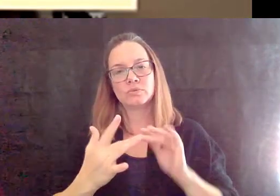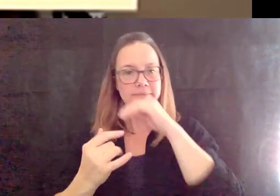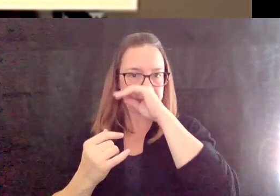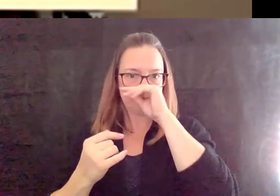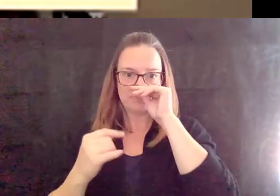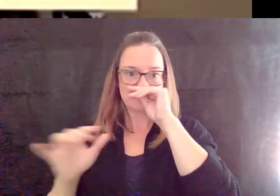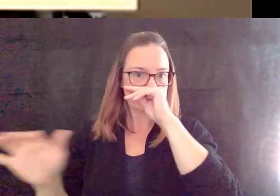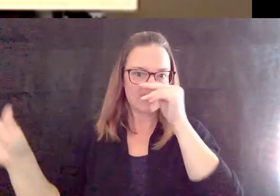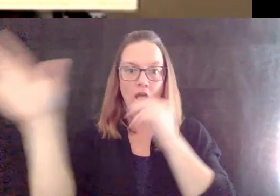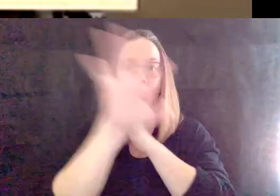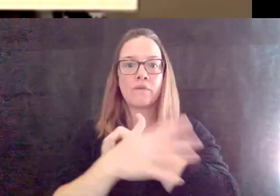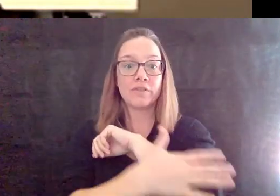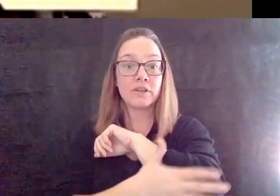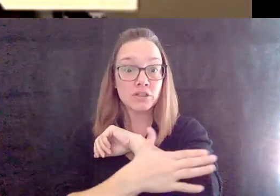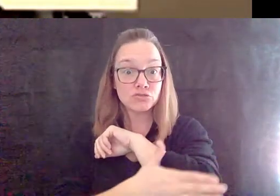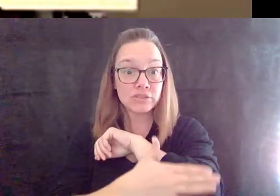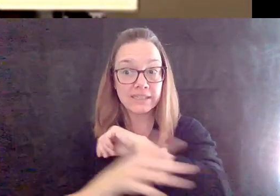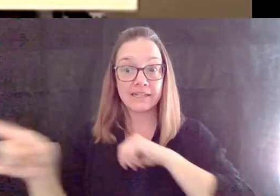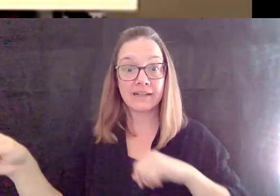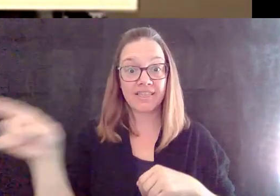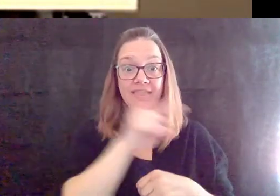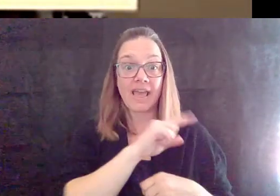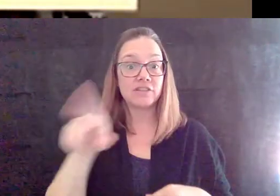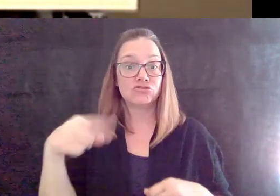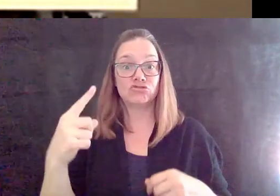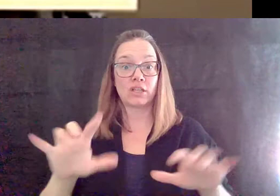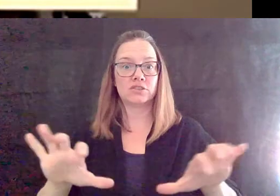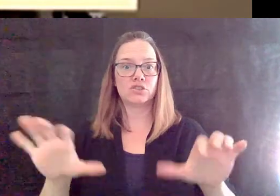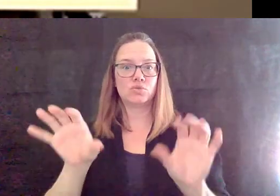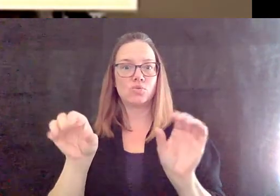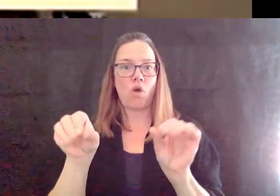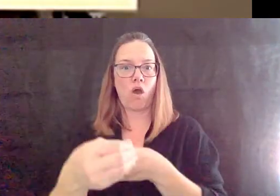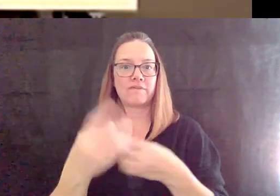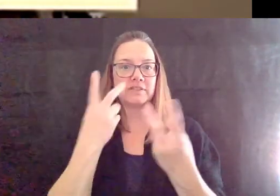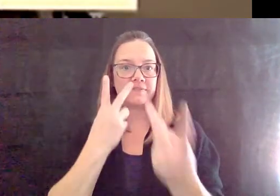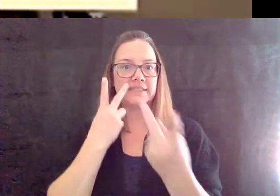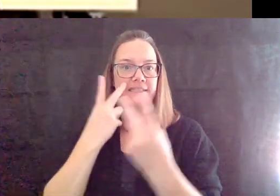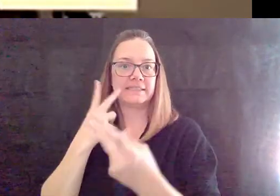There are other places around the country, right, where they just do office visits, right.